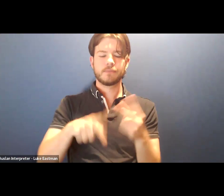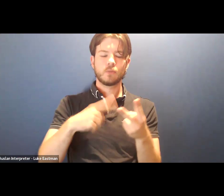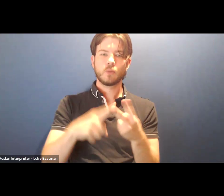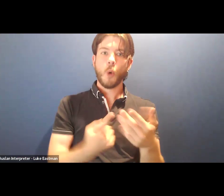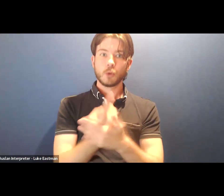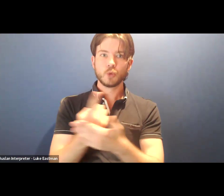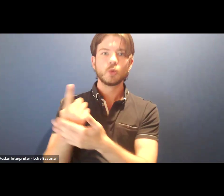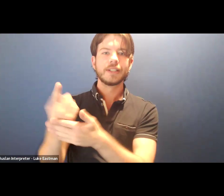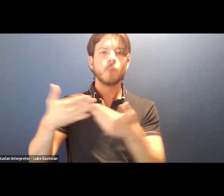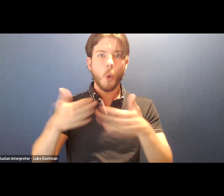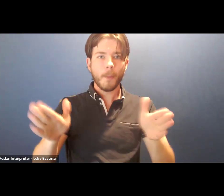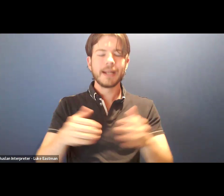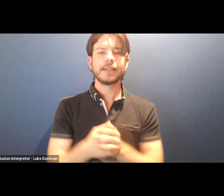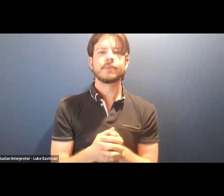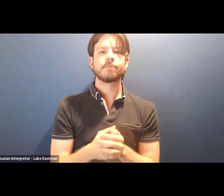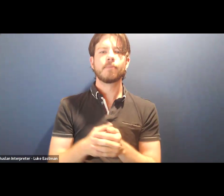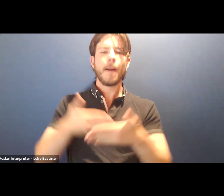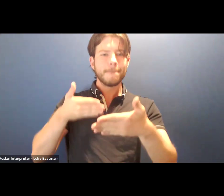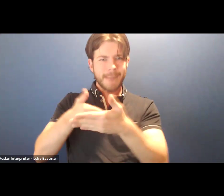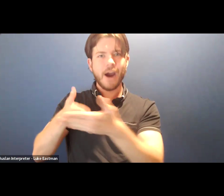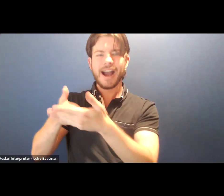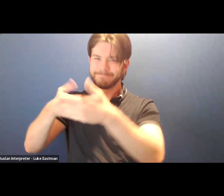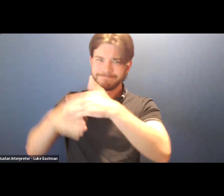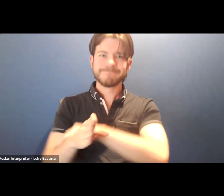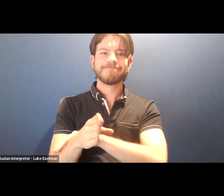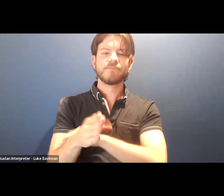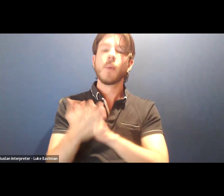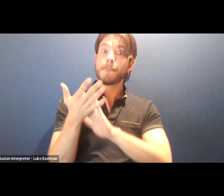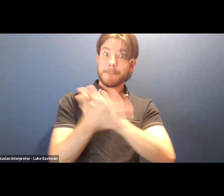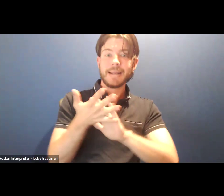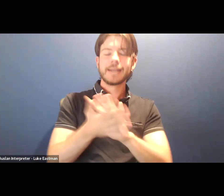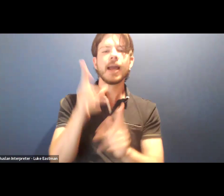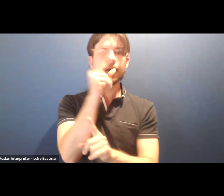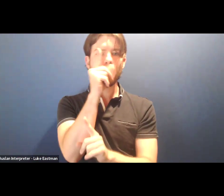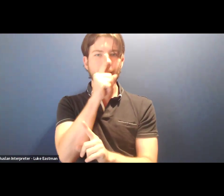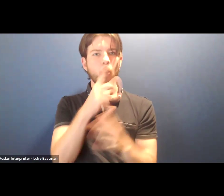removing barriers so that young people